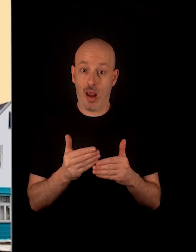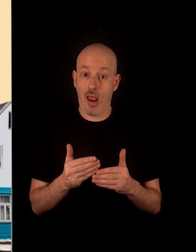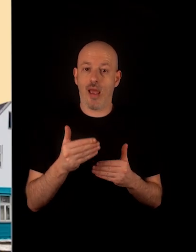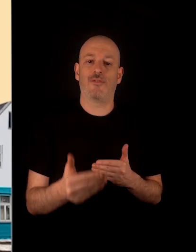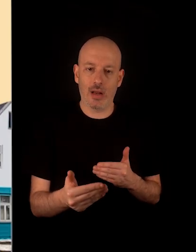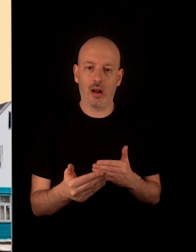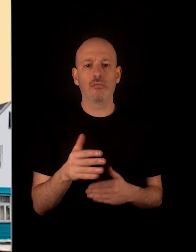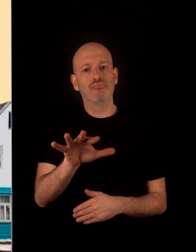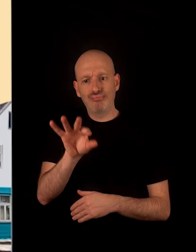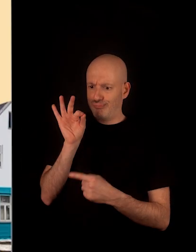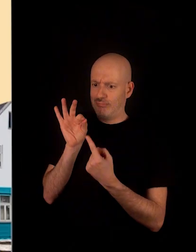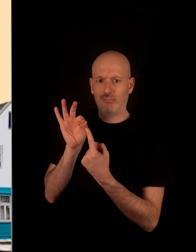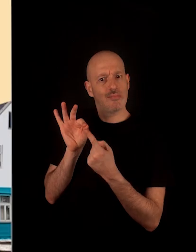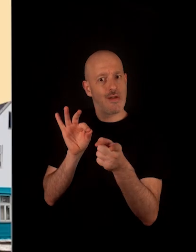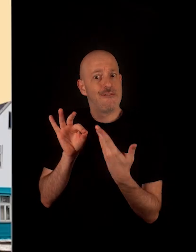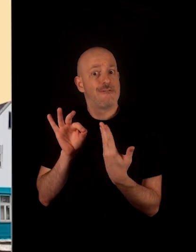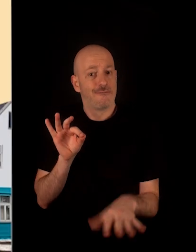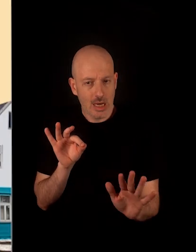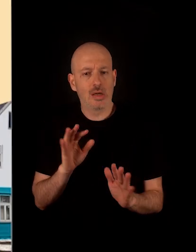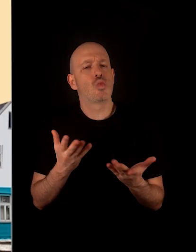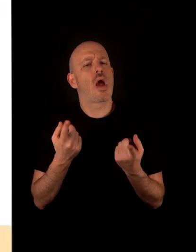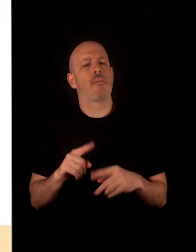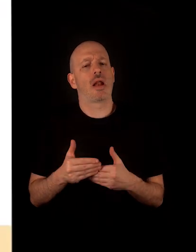because we understand these will be unofficial document